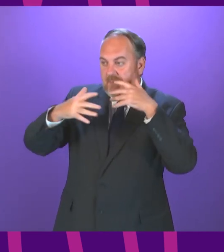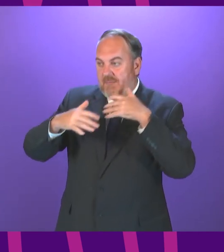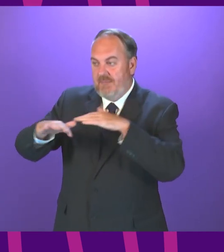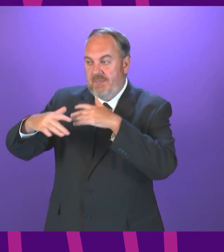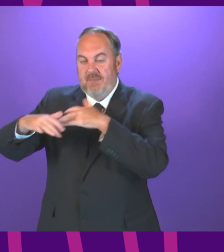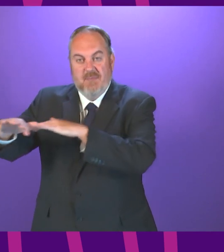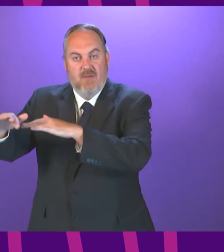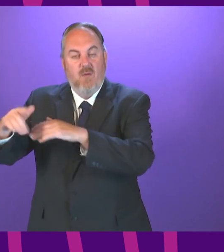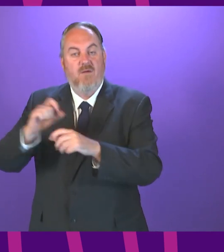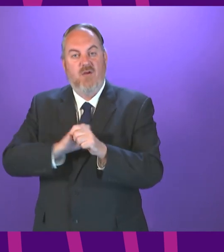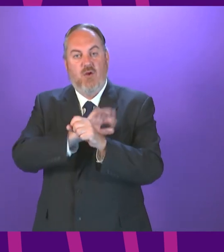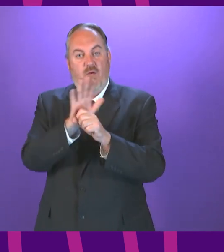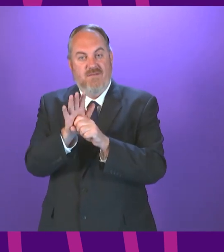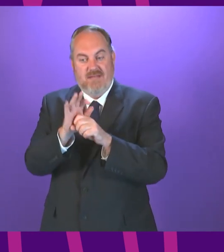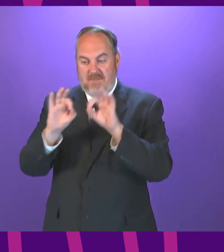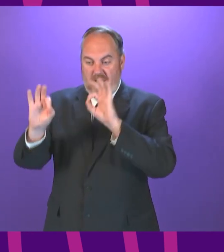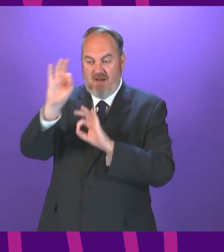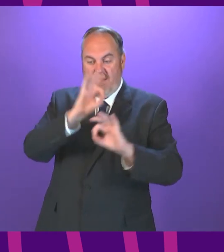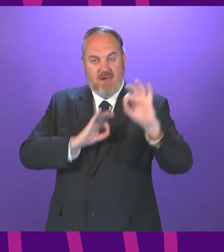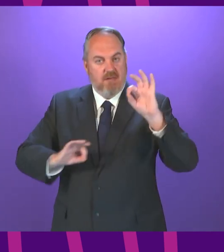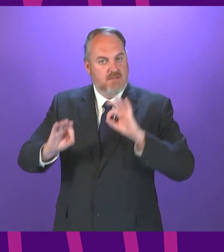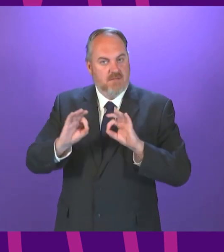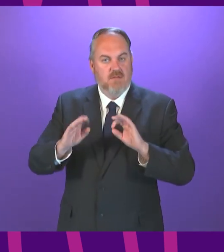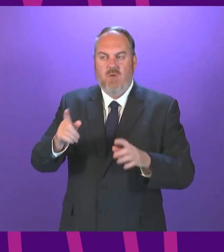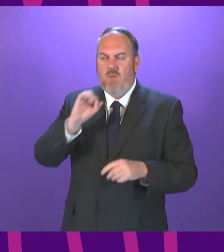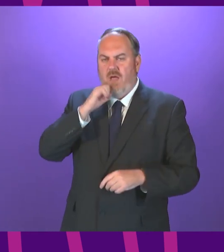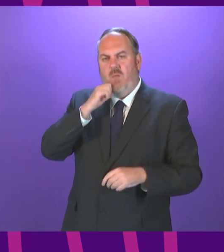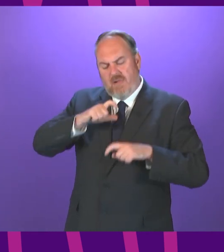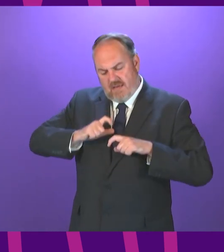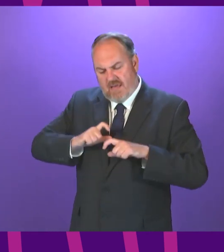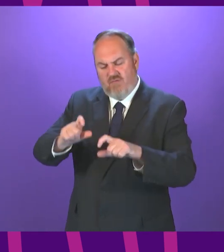decision making. I will keep Parliament updated on our work on ventilation. Of all the very good